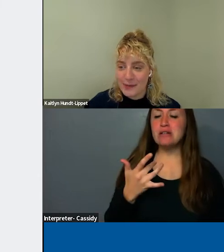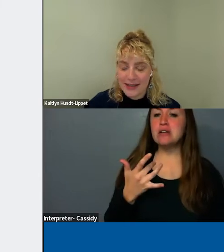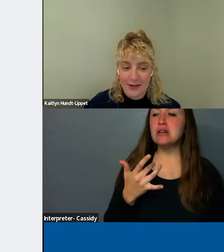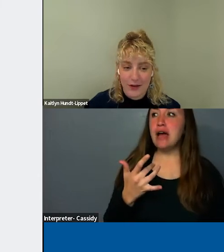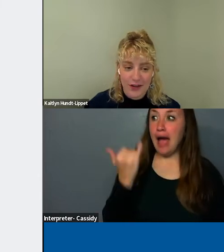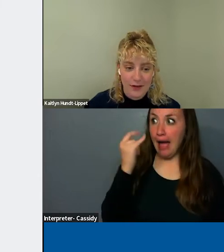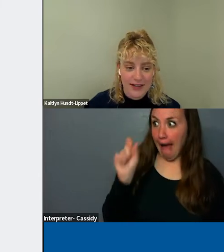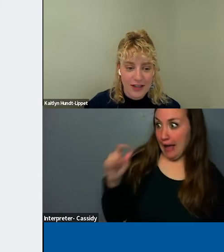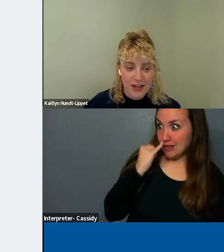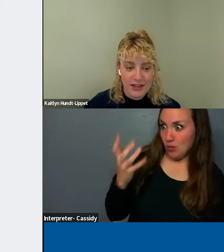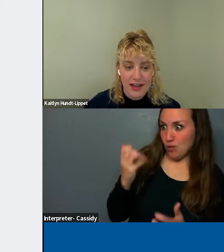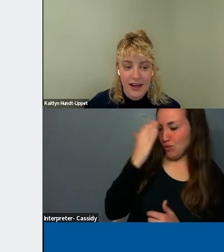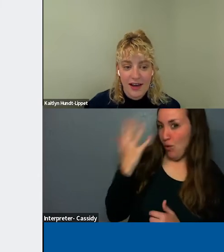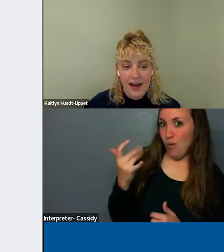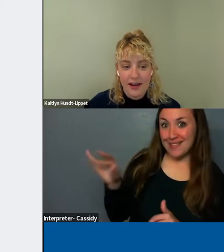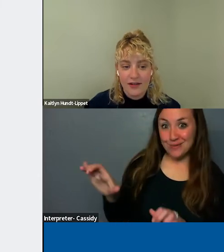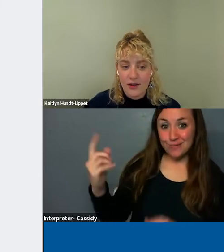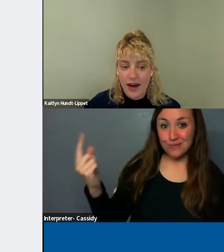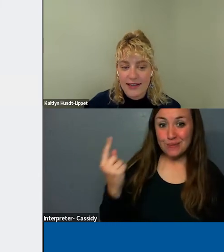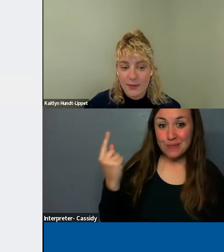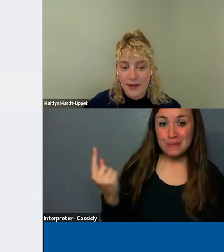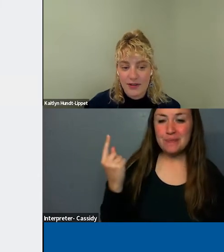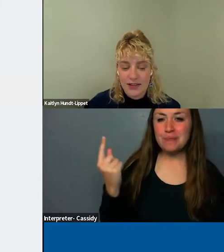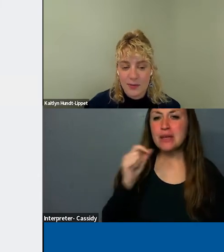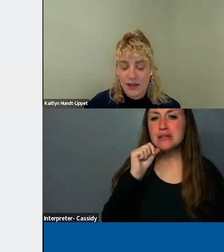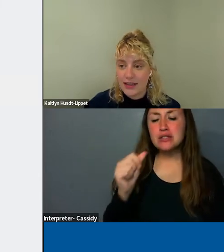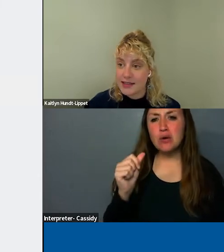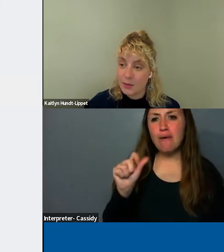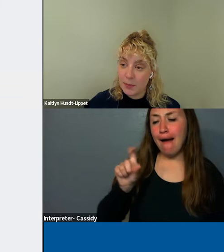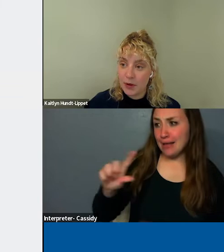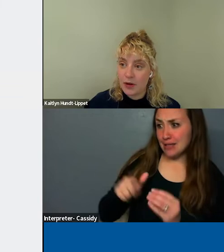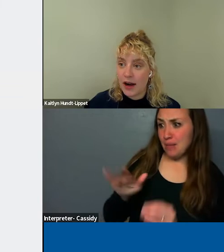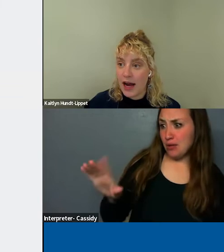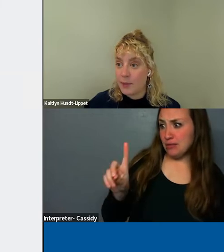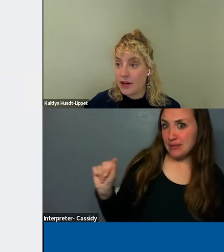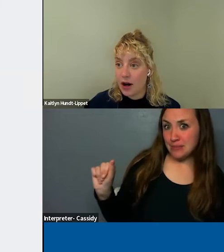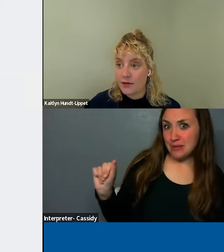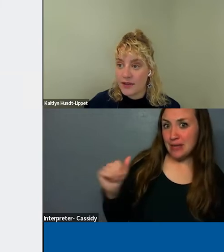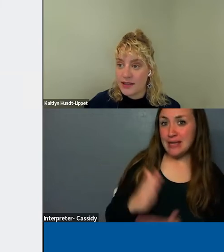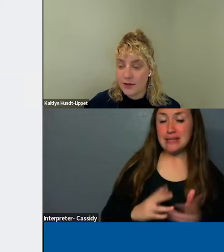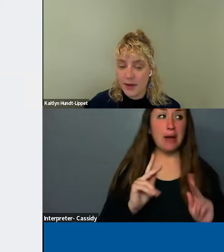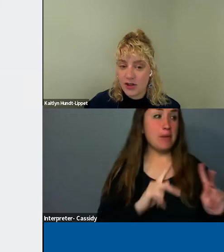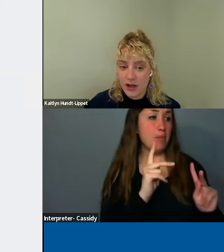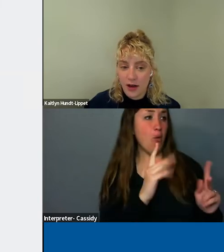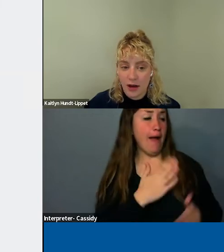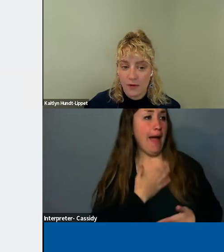Give spaces for those conversations and don't ask about their disabilities. Some people are happy to offer this information